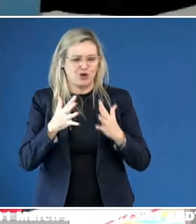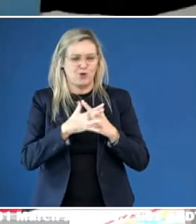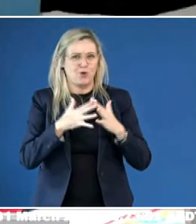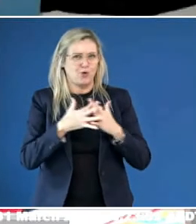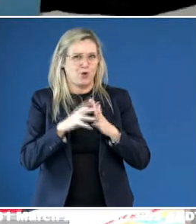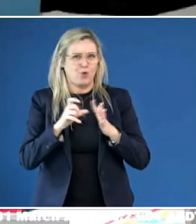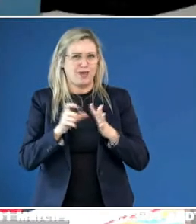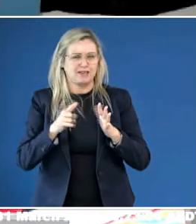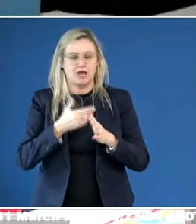evidence today.